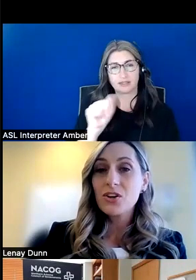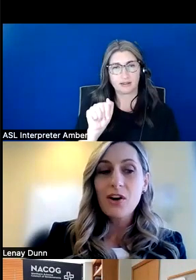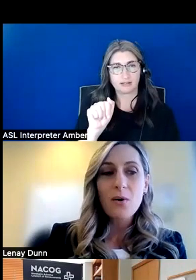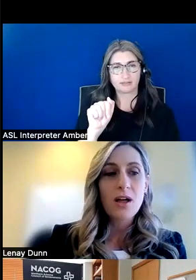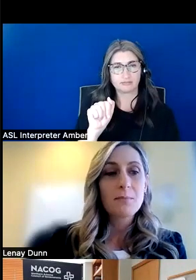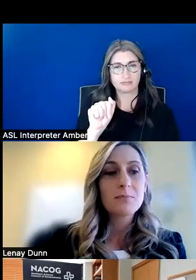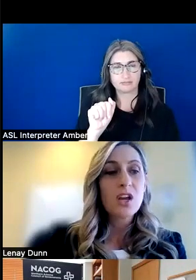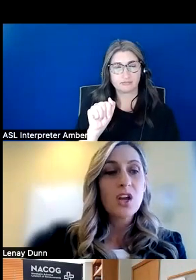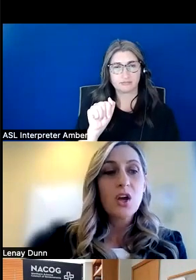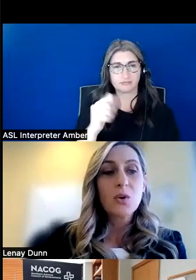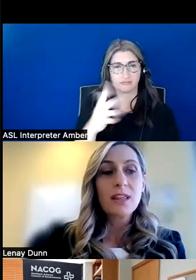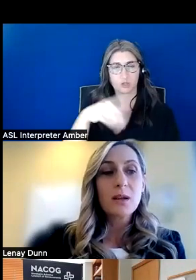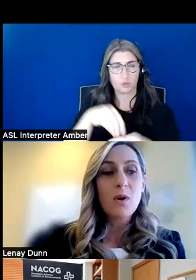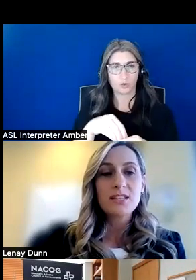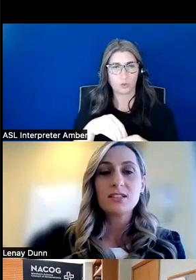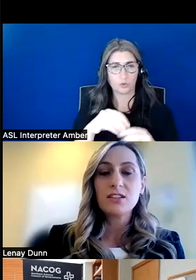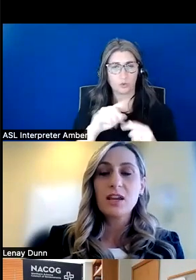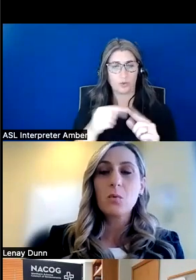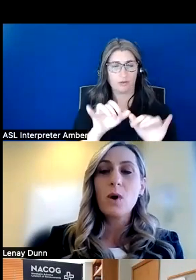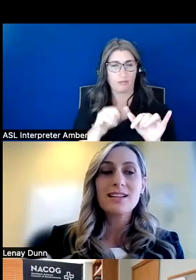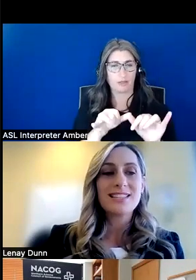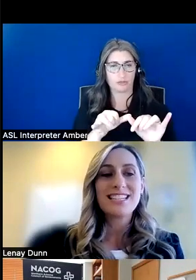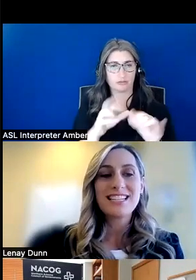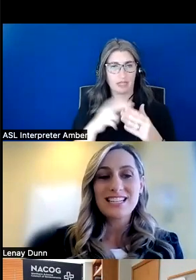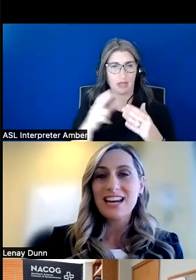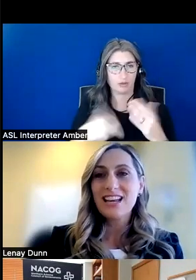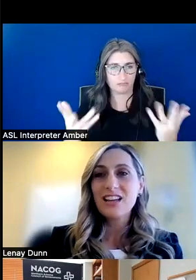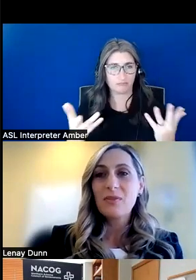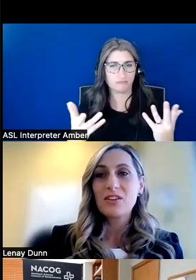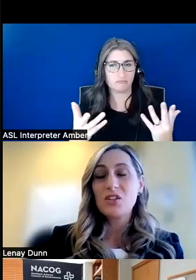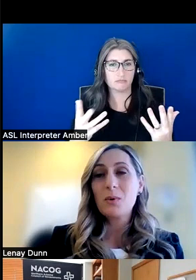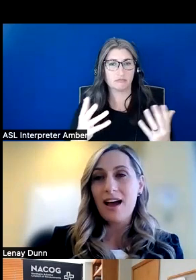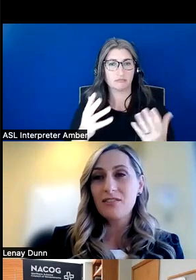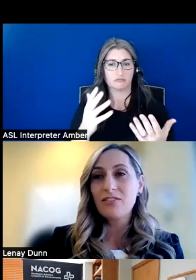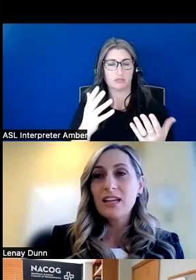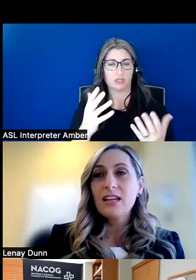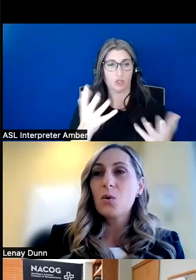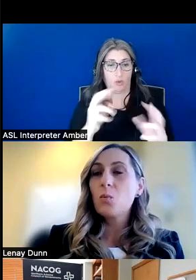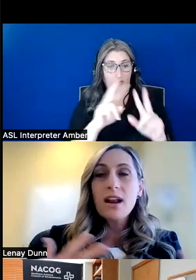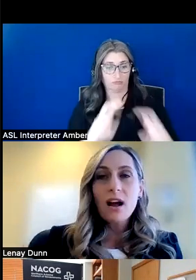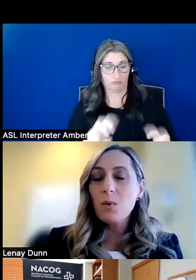your outcomes, you really want to look at what existing data that you have.